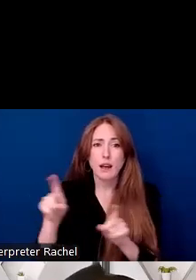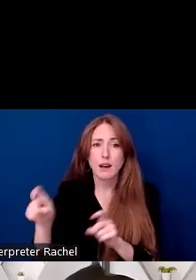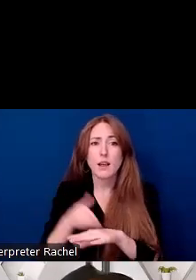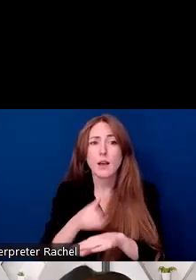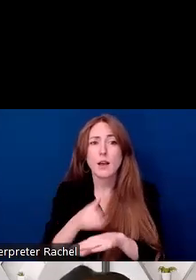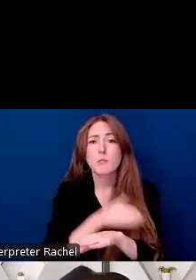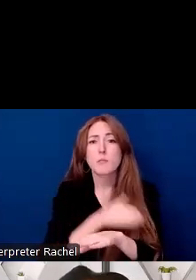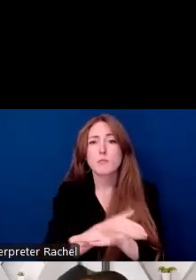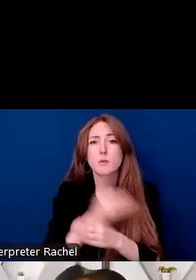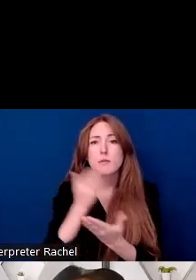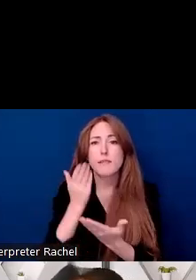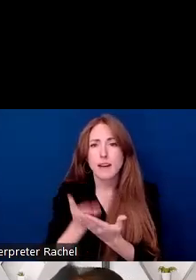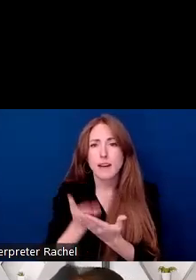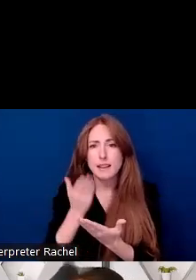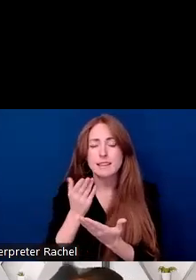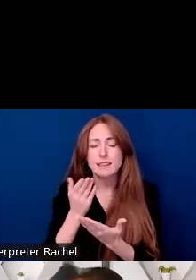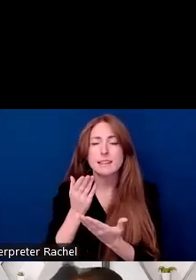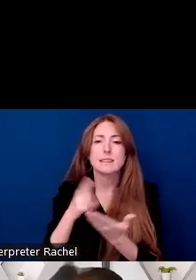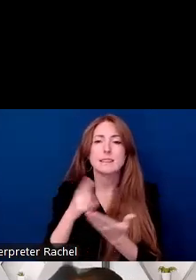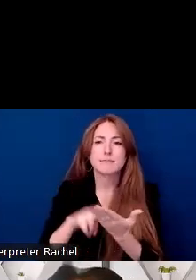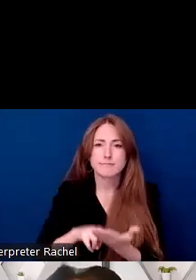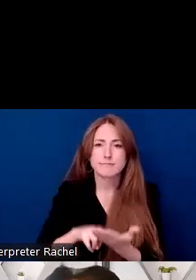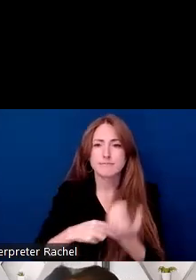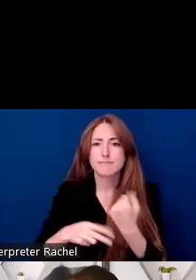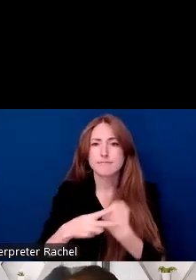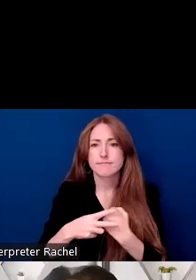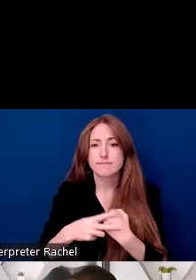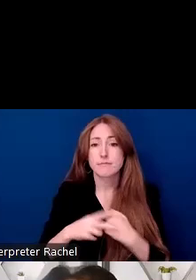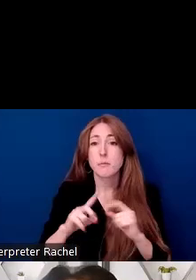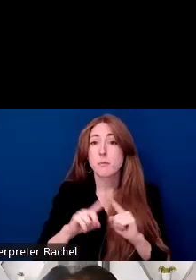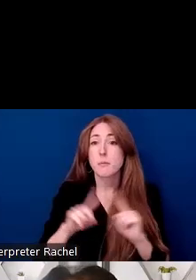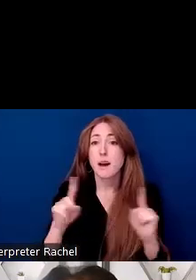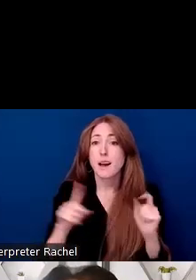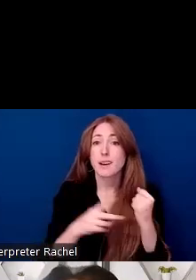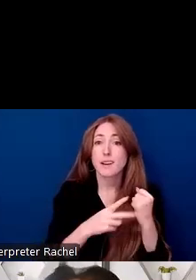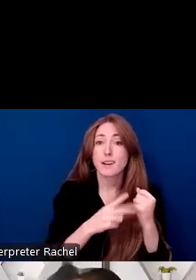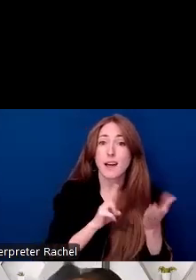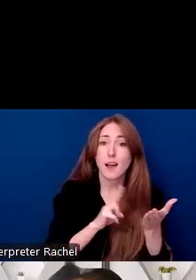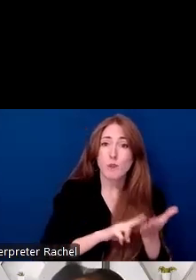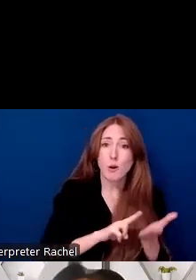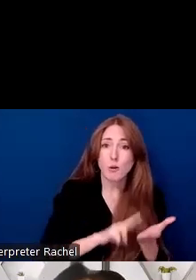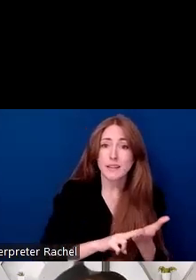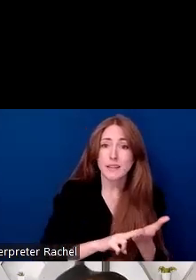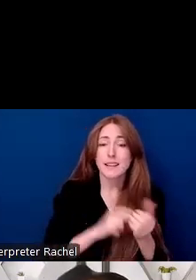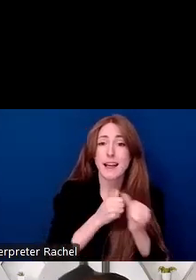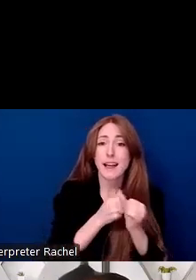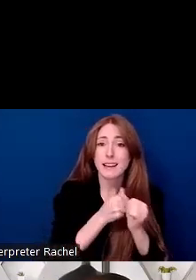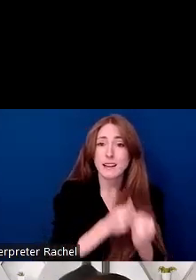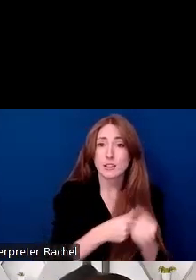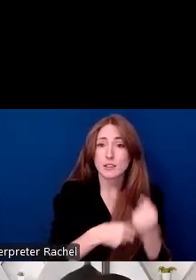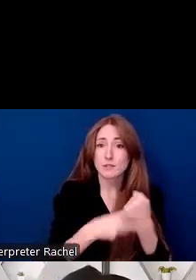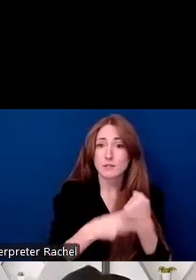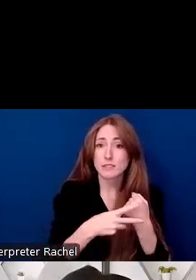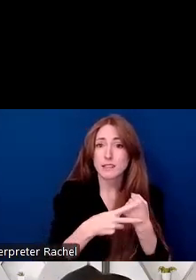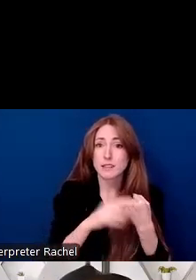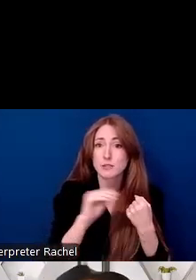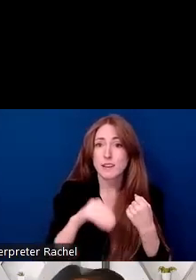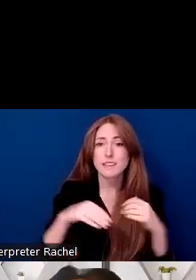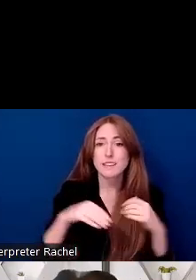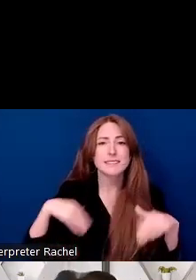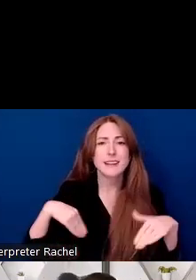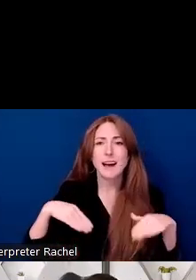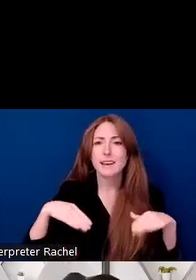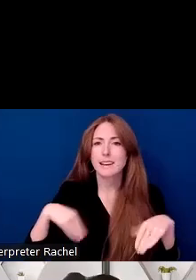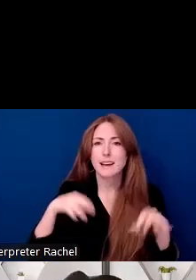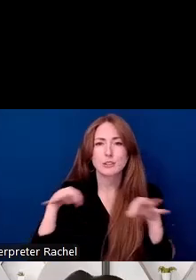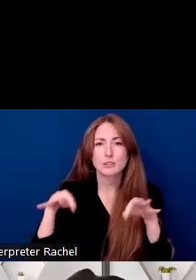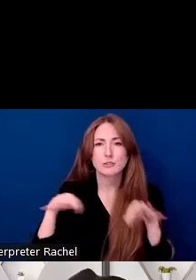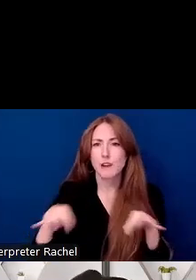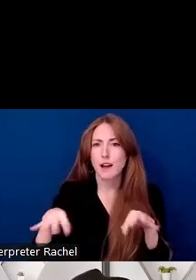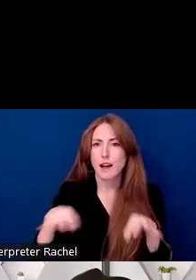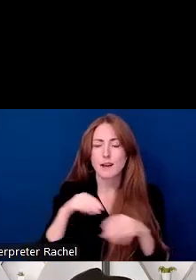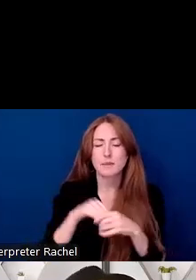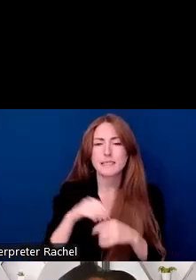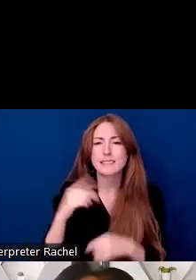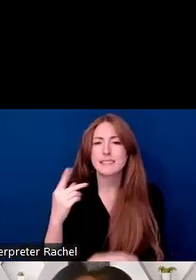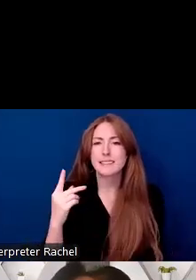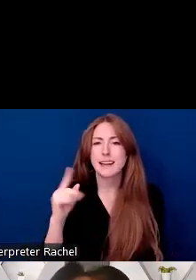Yet enrollment adherence retention rates have not been described in KT studies. Next, please.